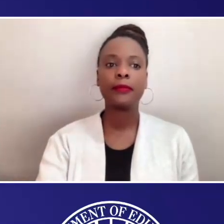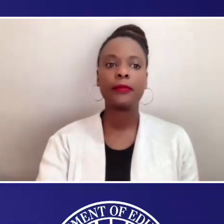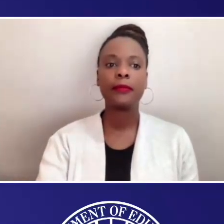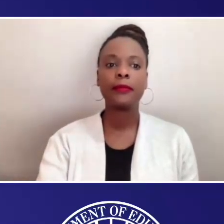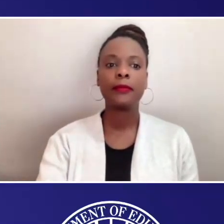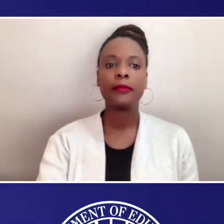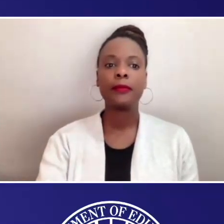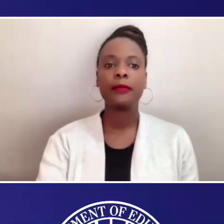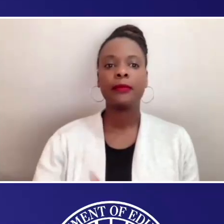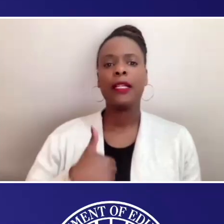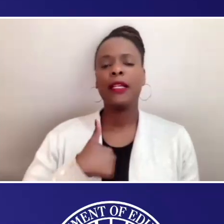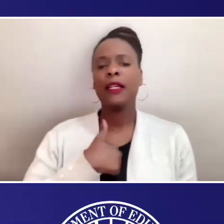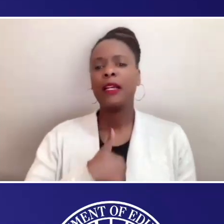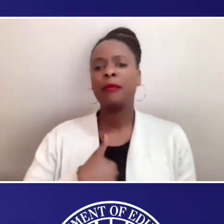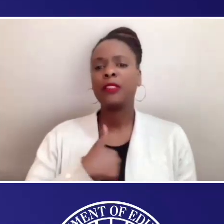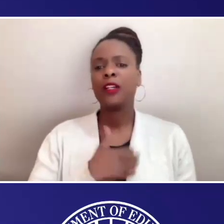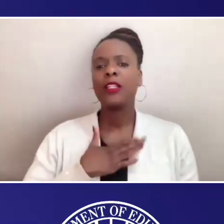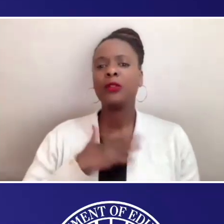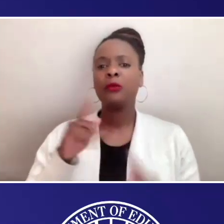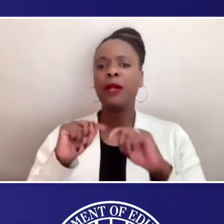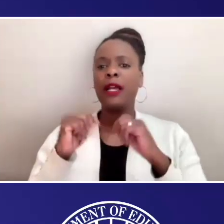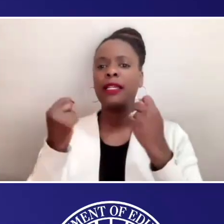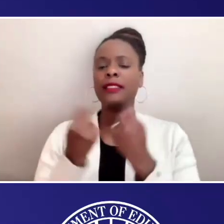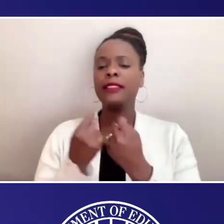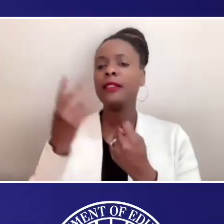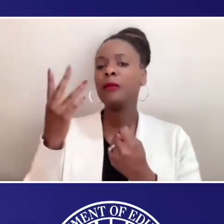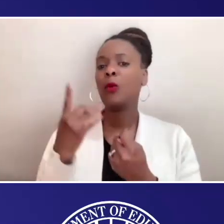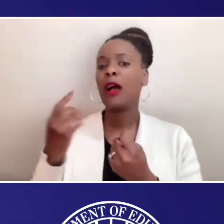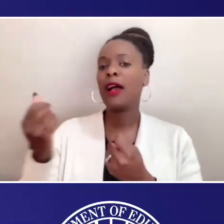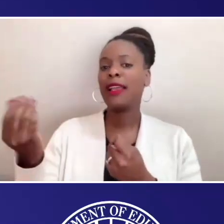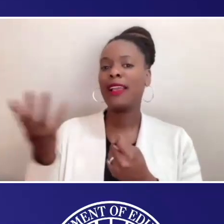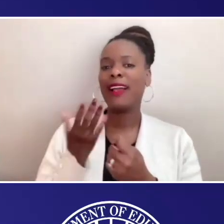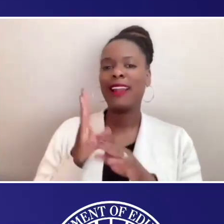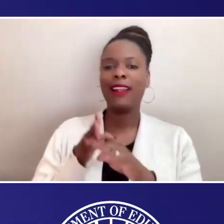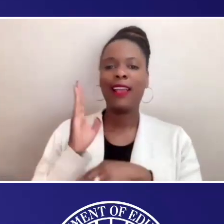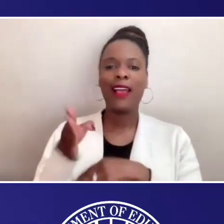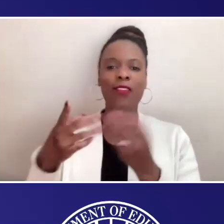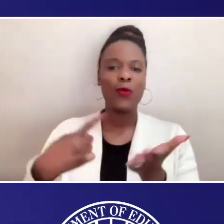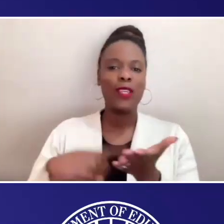And I apologize to my team because this came to me after we had already gone over the schedule of how we were doing things